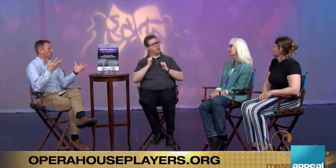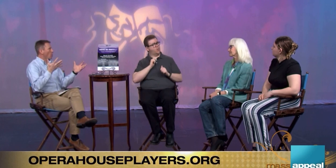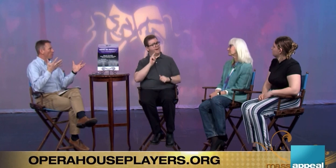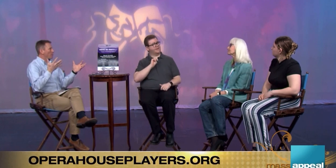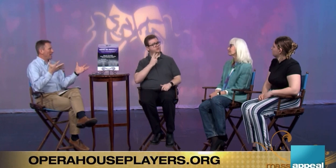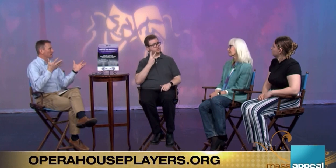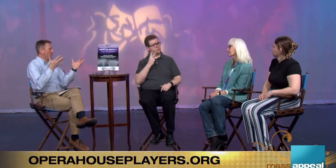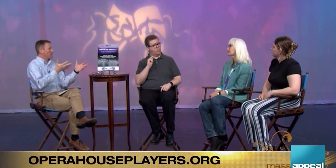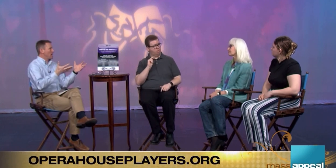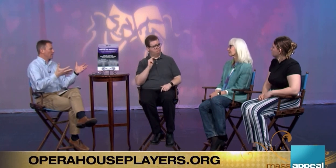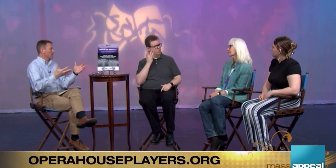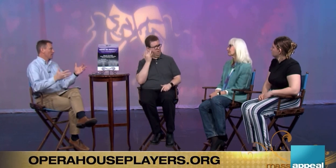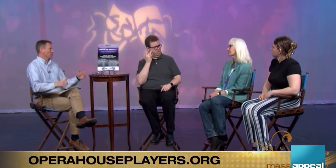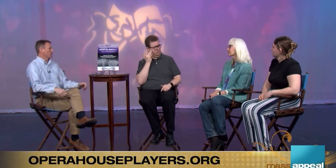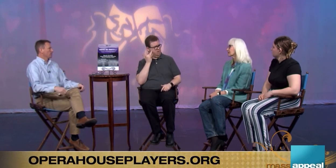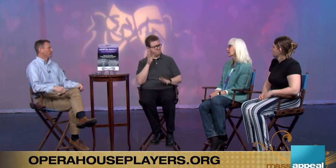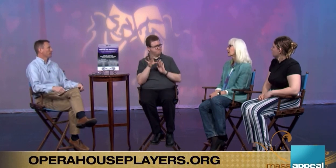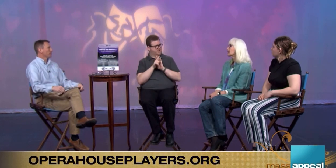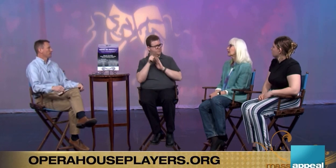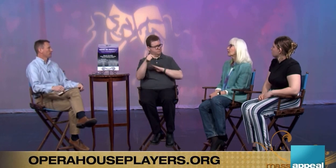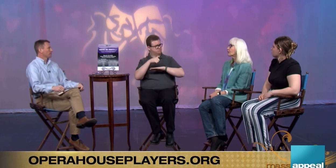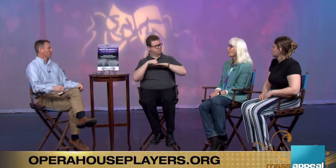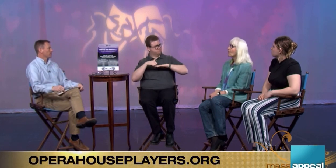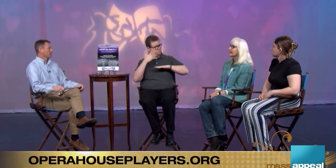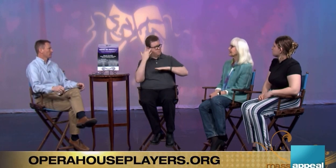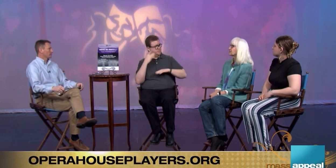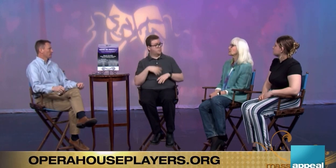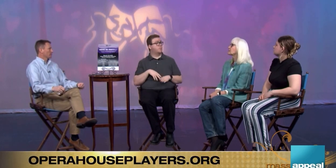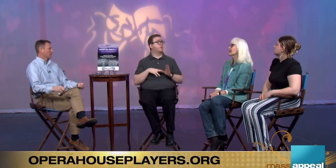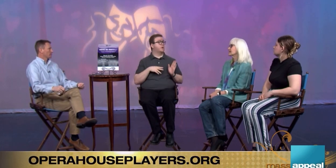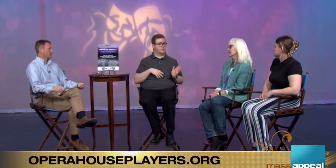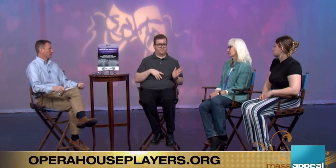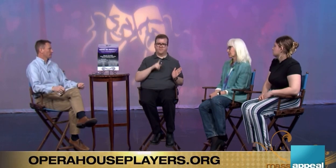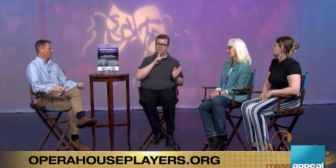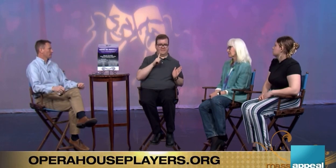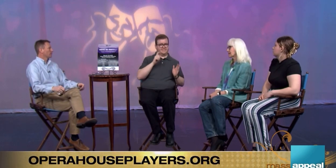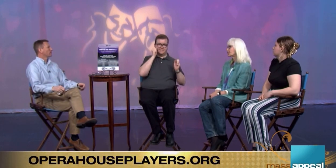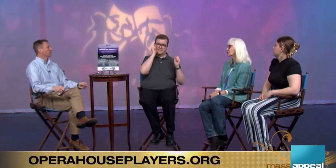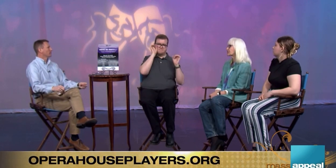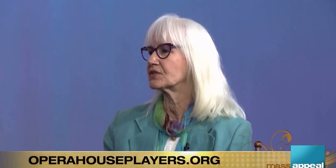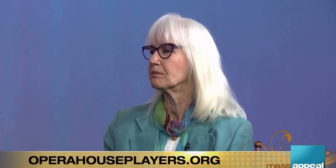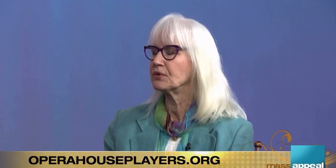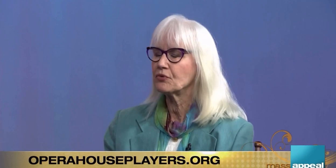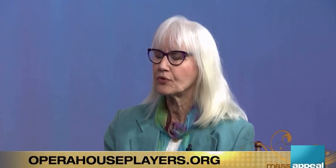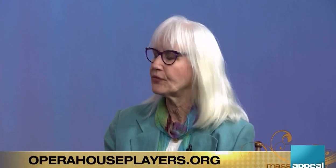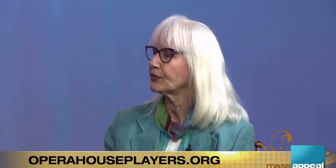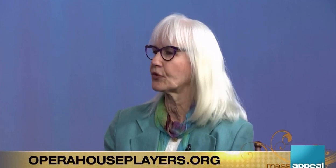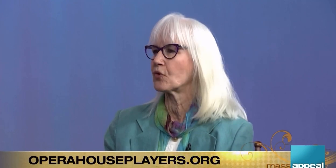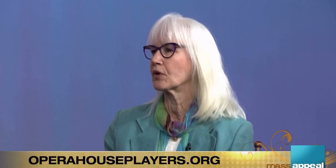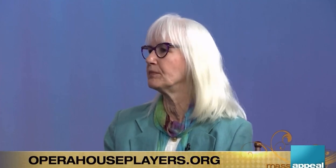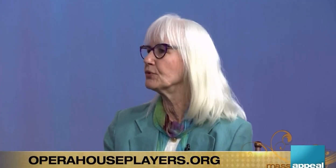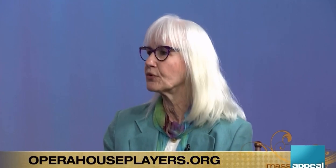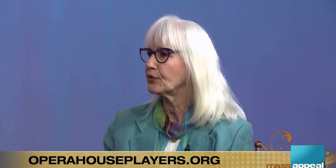show picked to be on the stage? For one, it's an amazing show, it's just beautiful score, beautiful